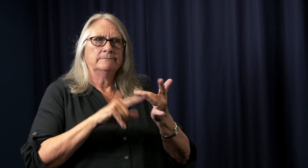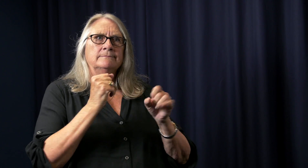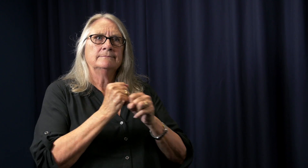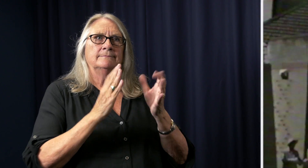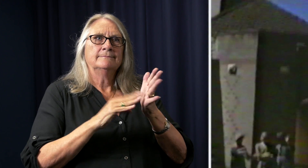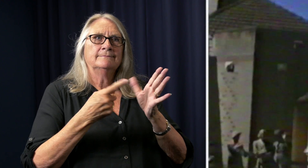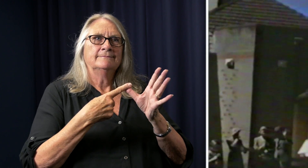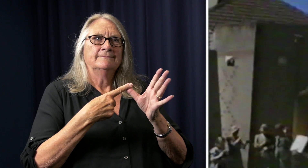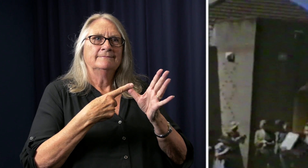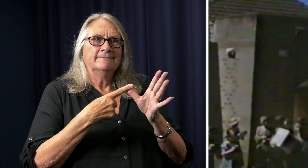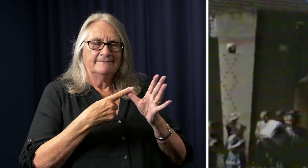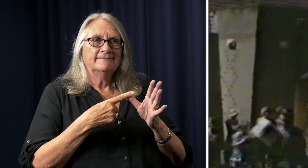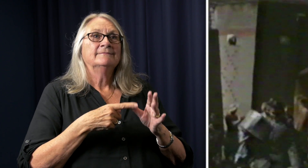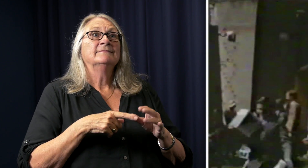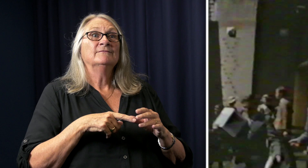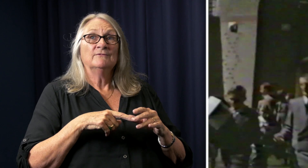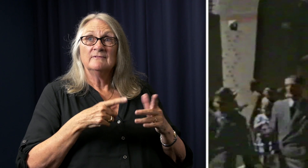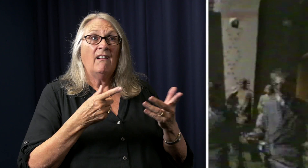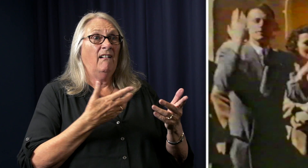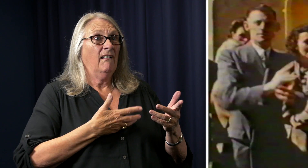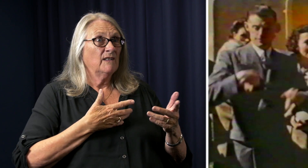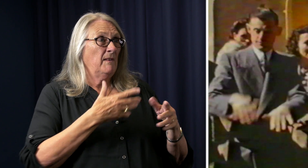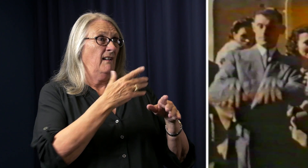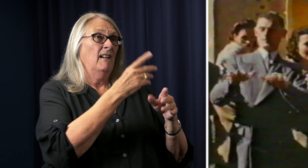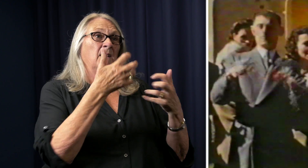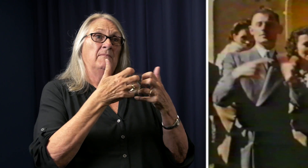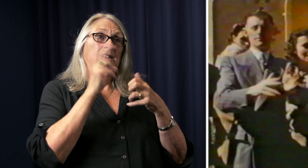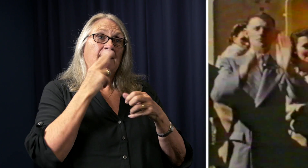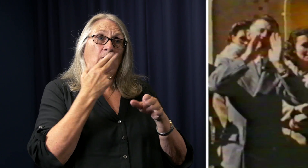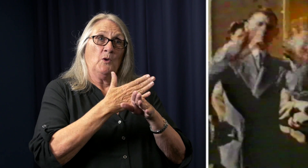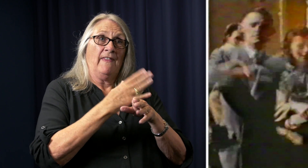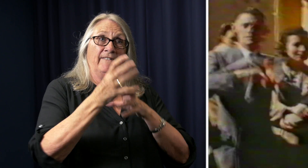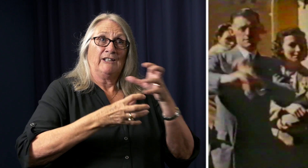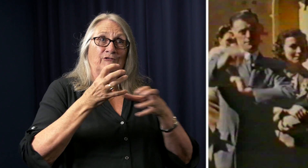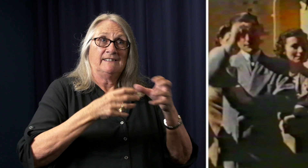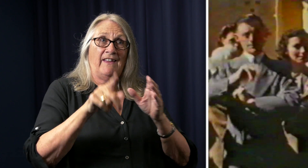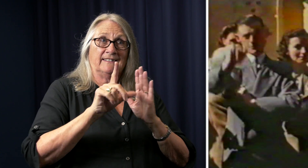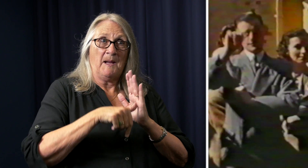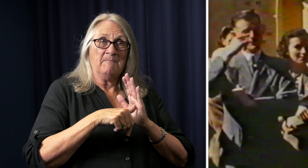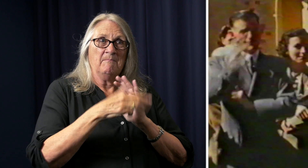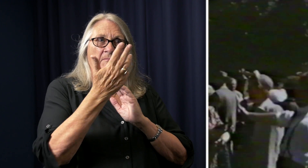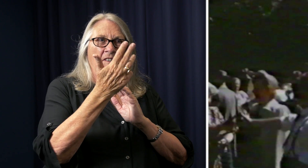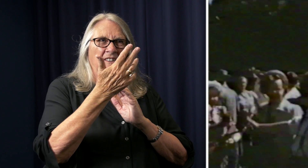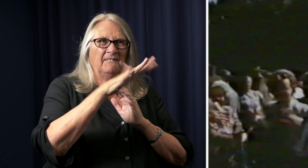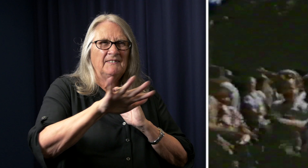There was a stigma with using sign language. But once we had the Europeans here with their, the way they gesticulate as well and